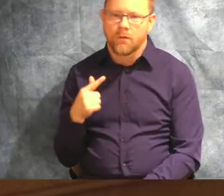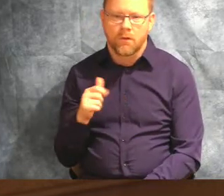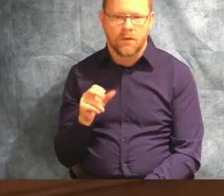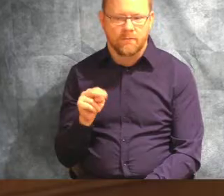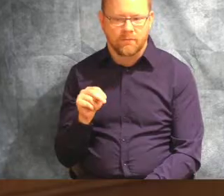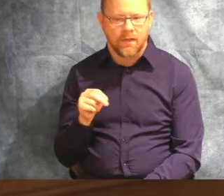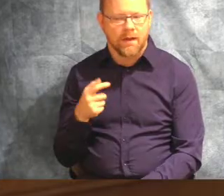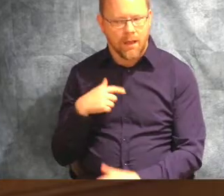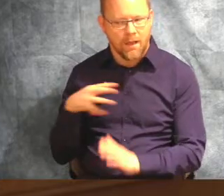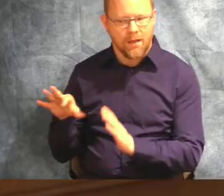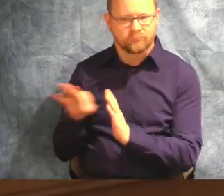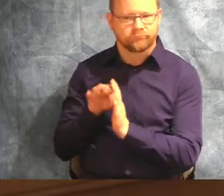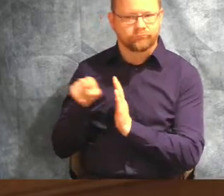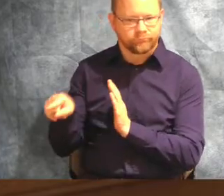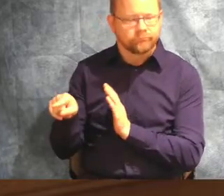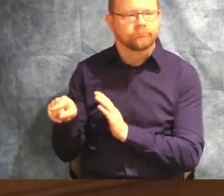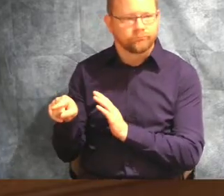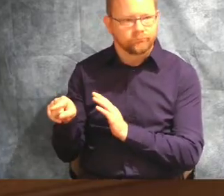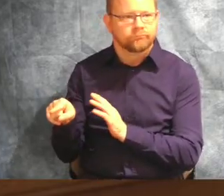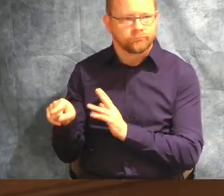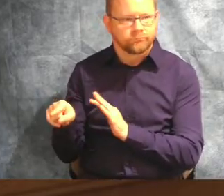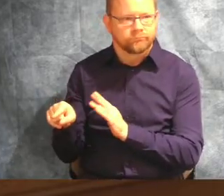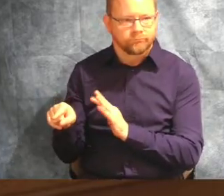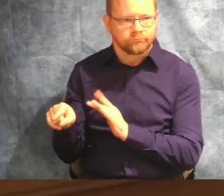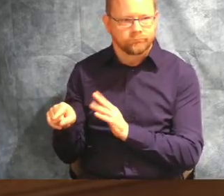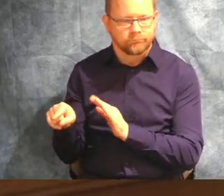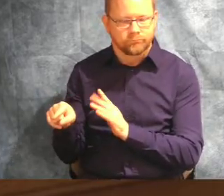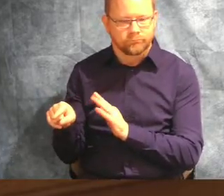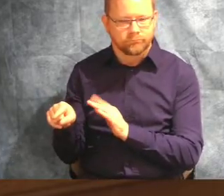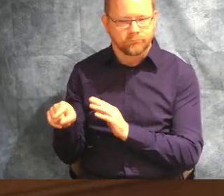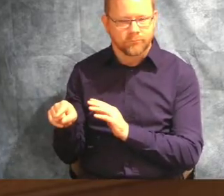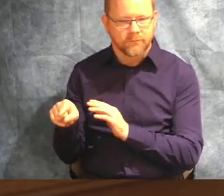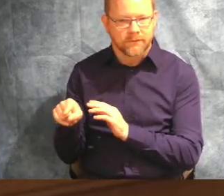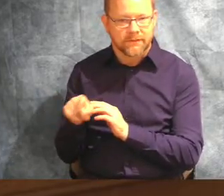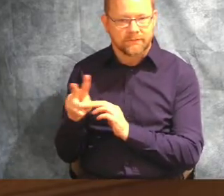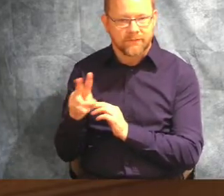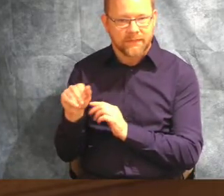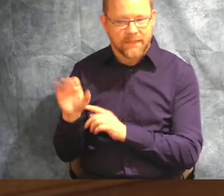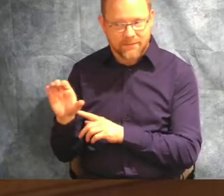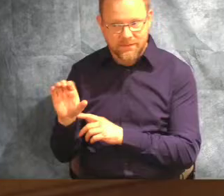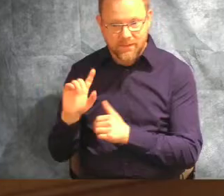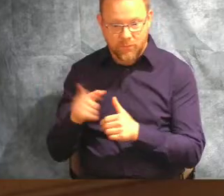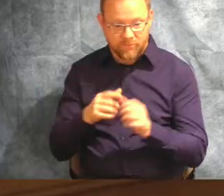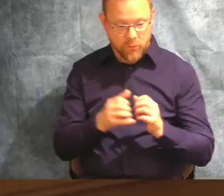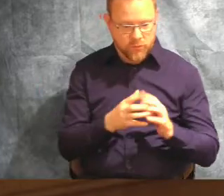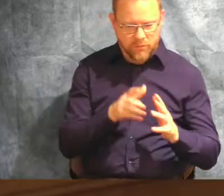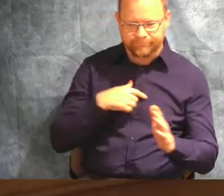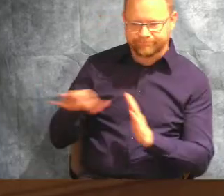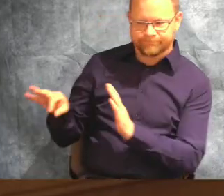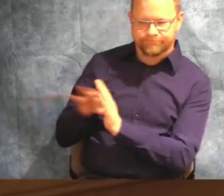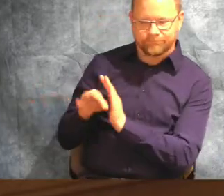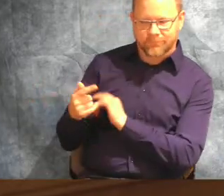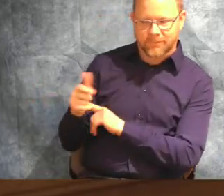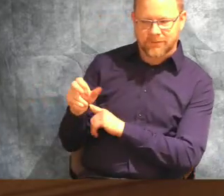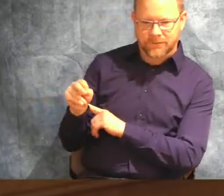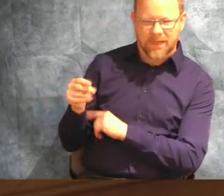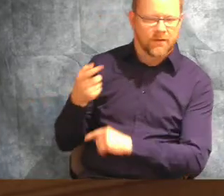pick for the for the veterans Commission when it first started and we had to select someone. He was